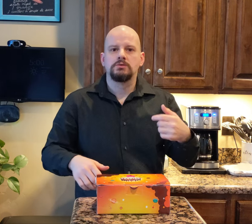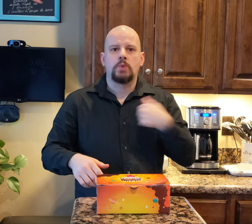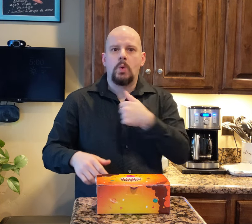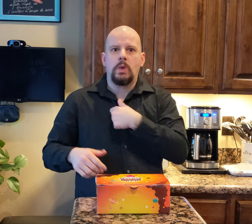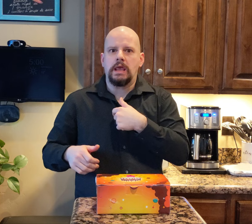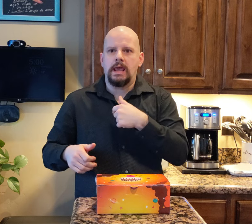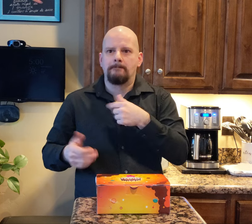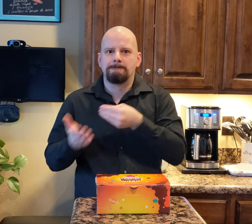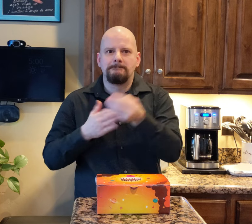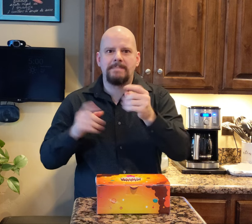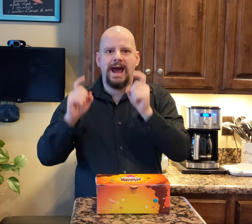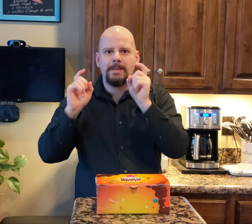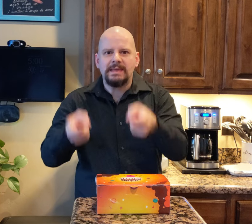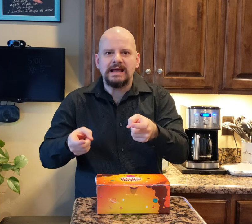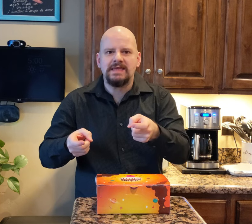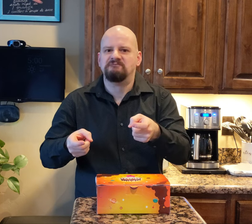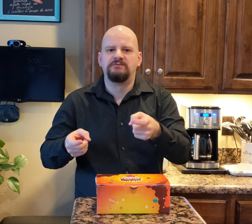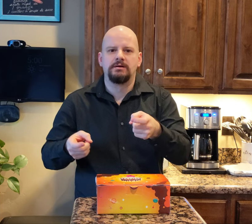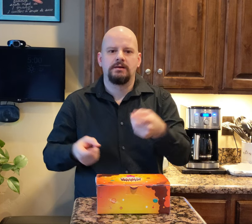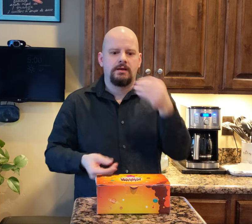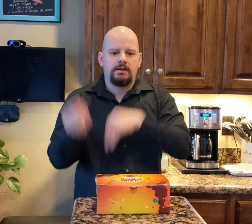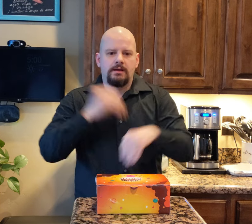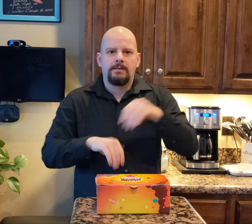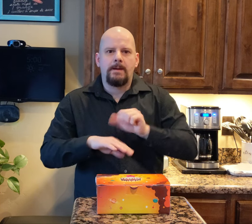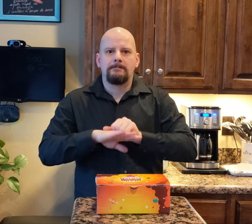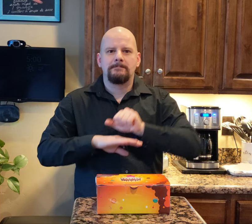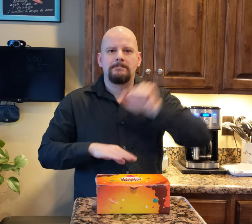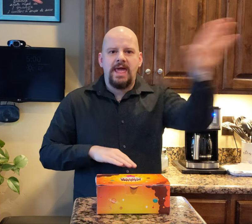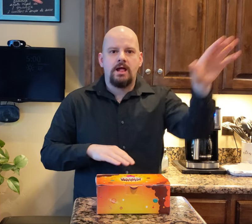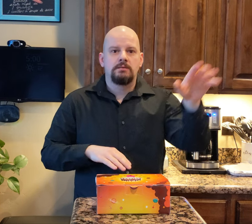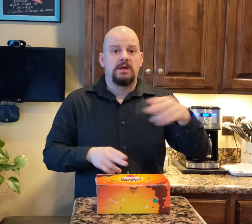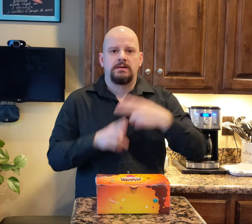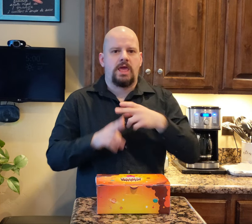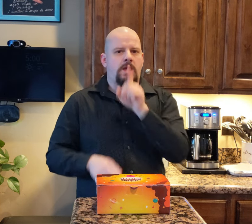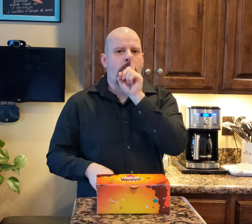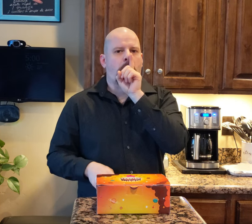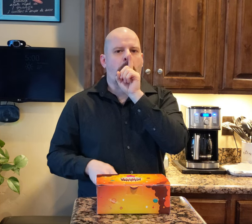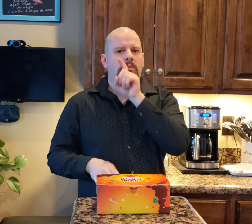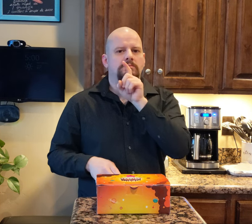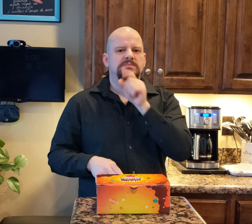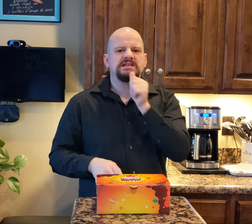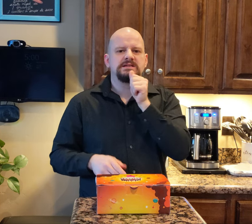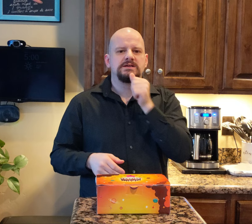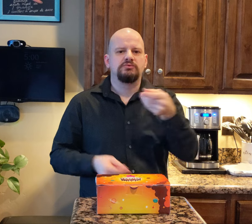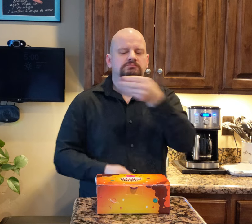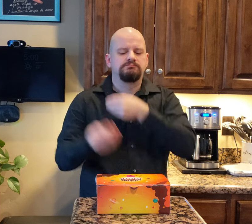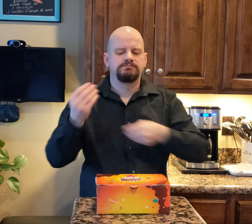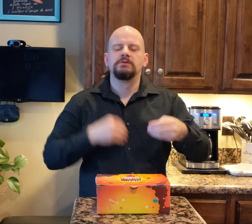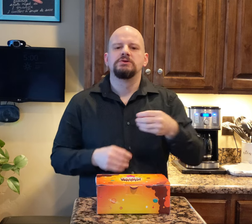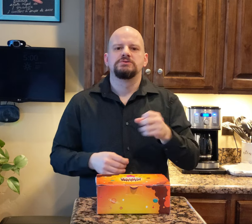We bought gifts and packed them to mail without revealing senders' name. We exchanged secretly.